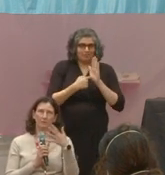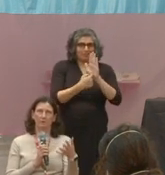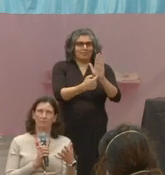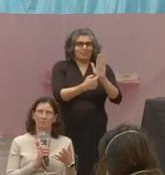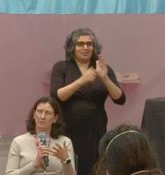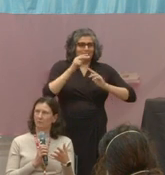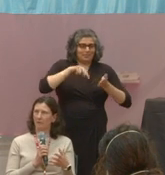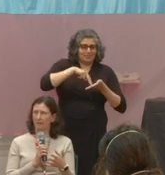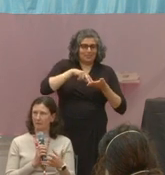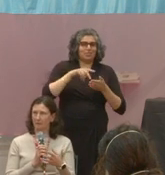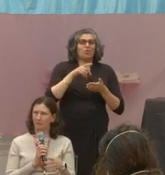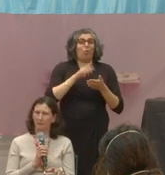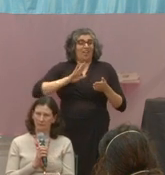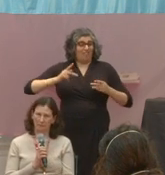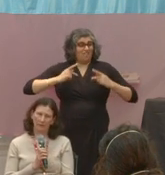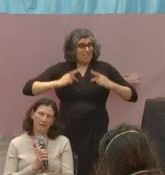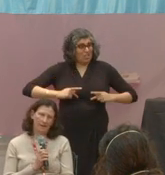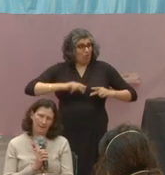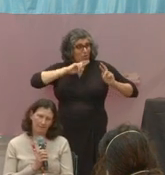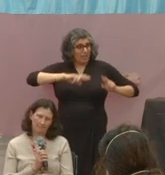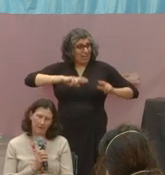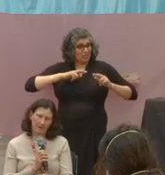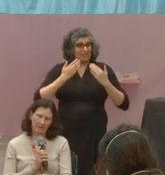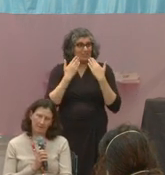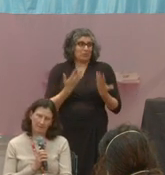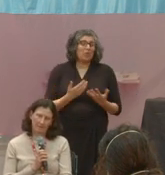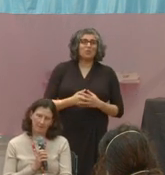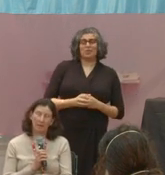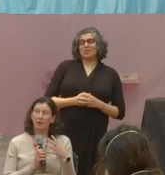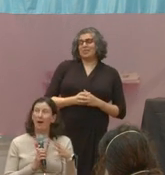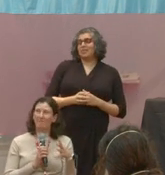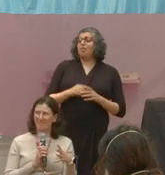is their physical reaction to that? And, but I know, I've been